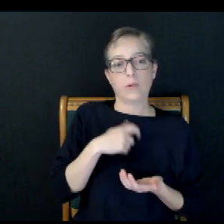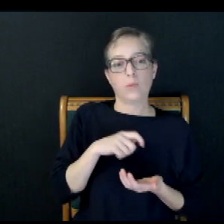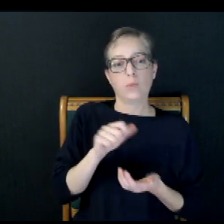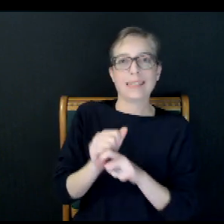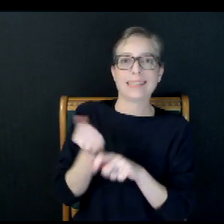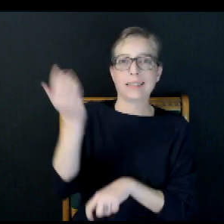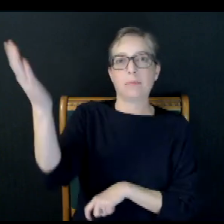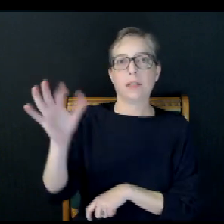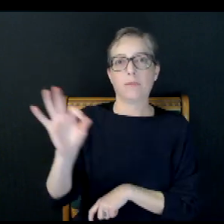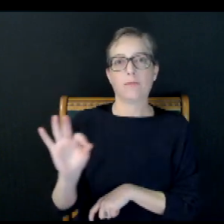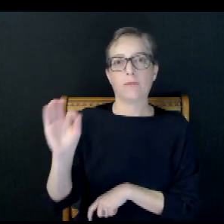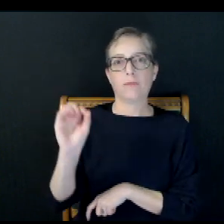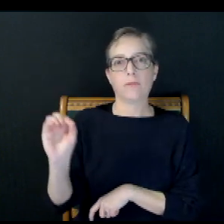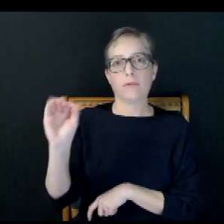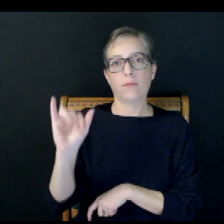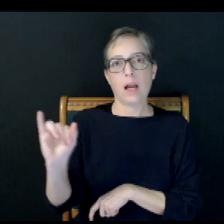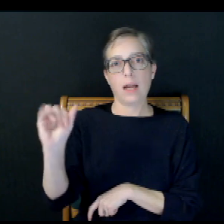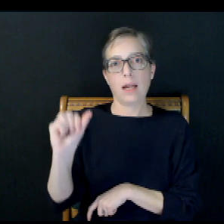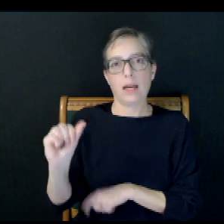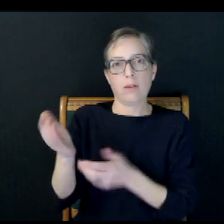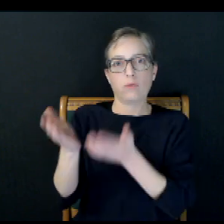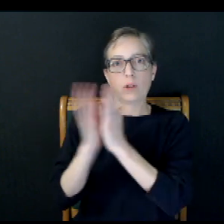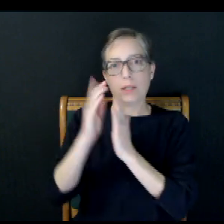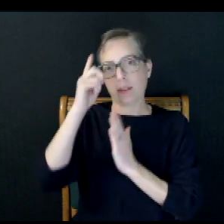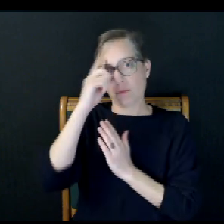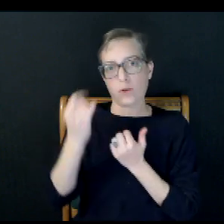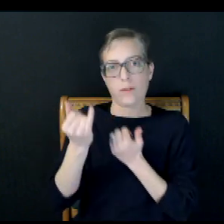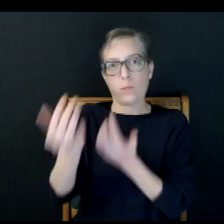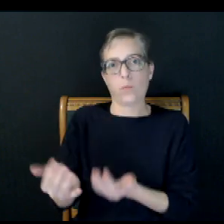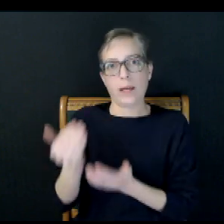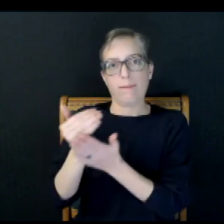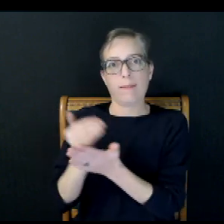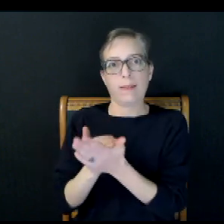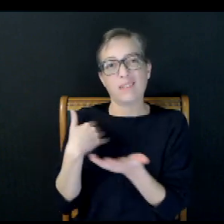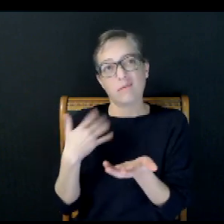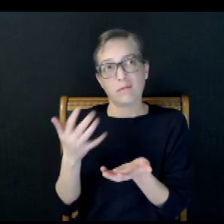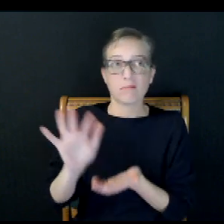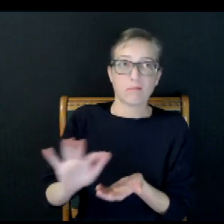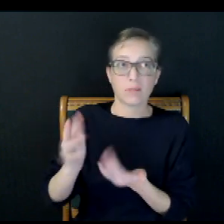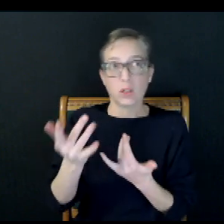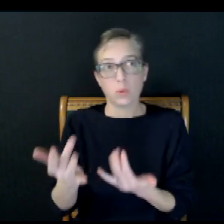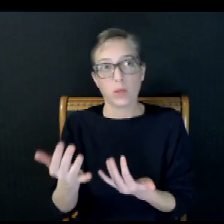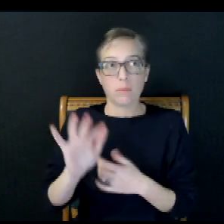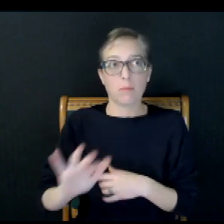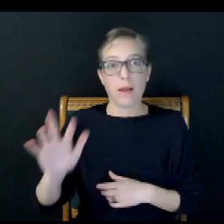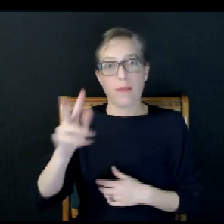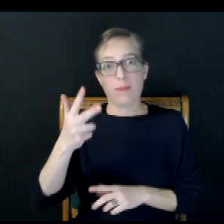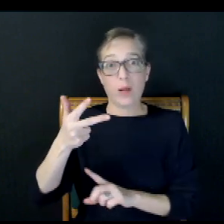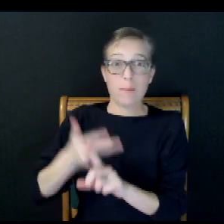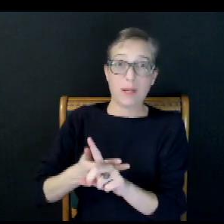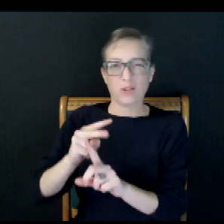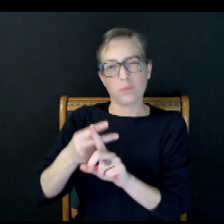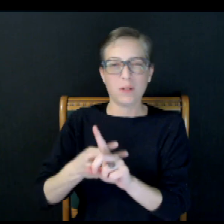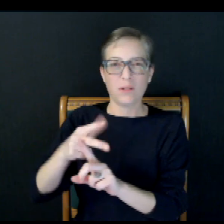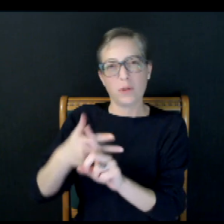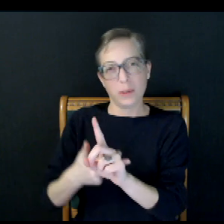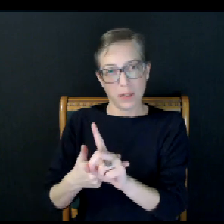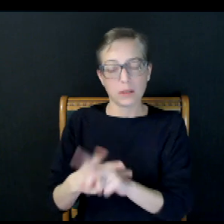which took us about two to three months to get and then we also later on submitted